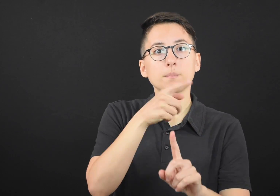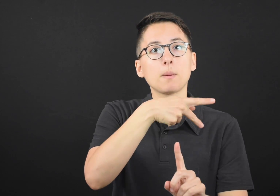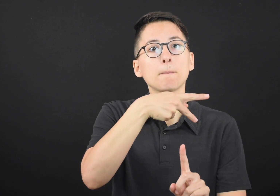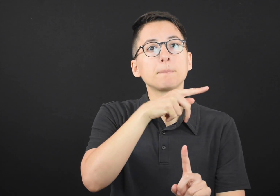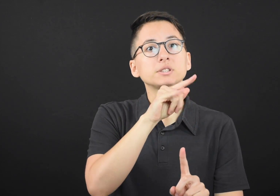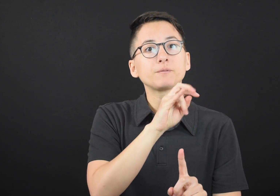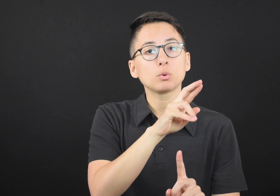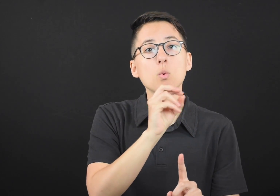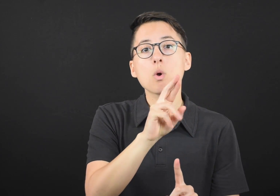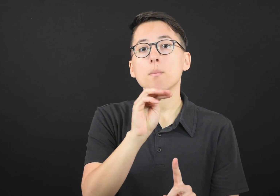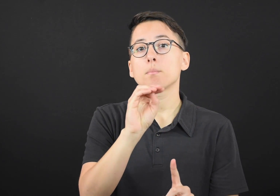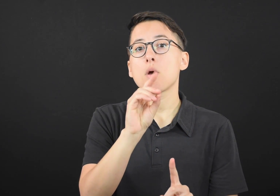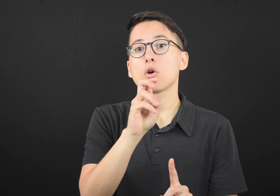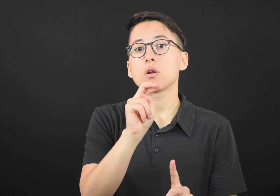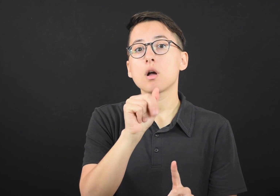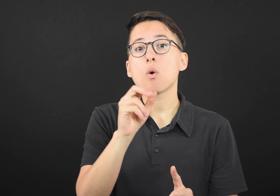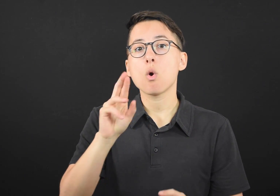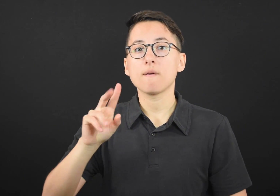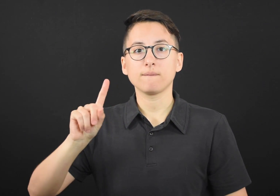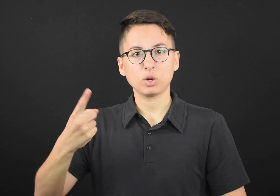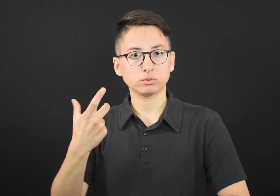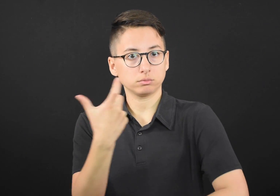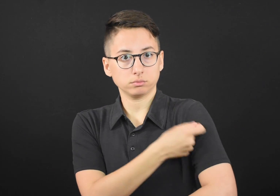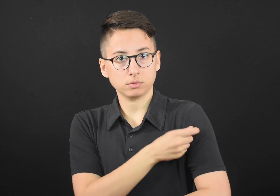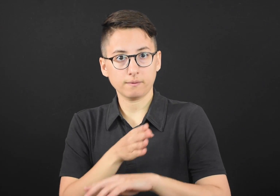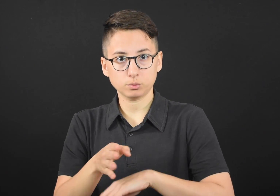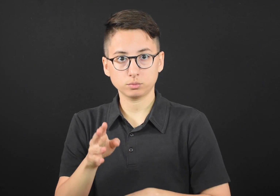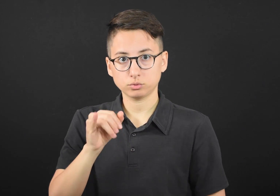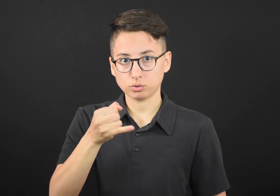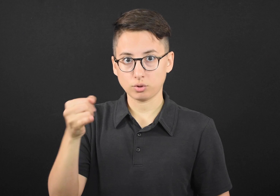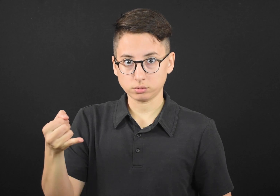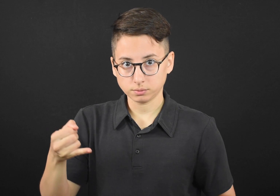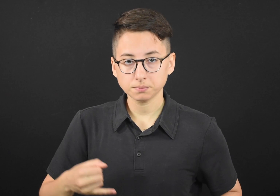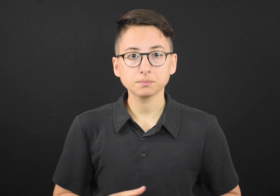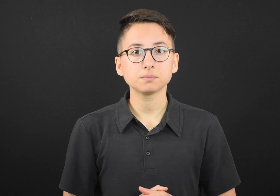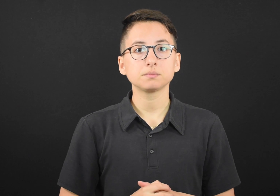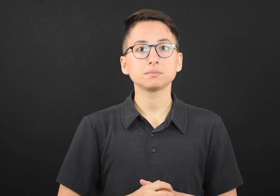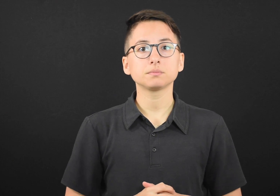Moderna vaccines or Dose #1 for Johnson & Johnson’s vaccine).